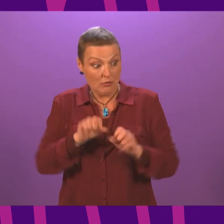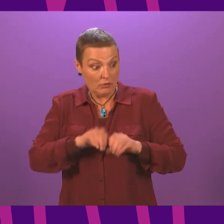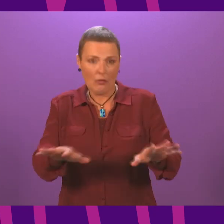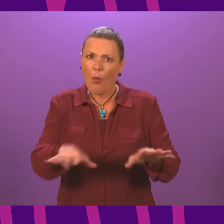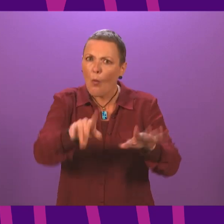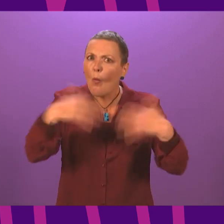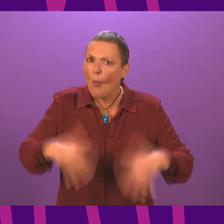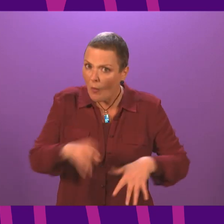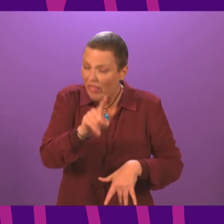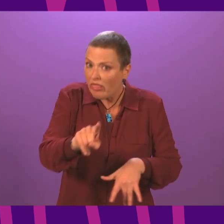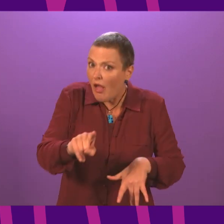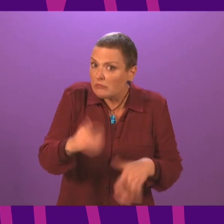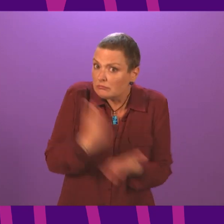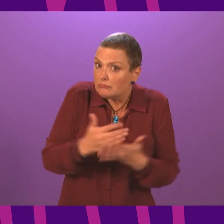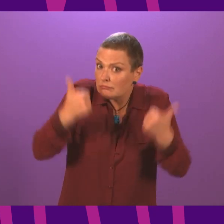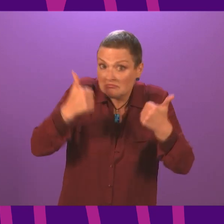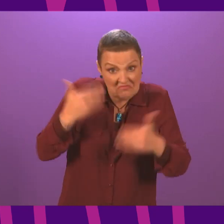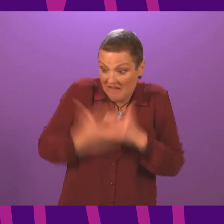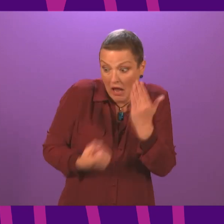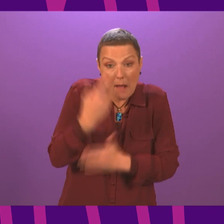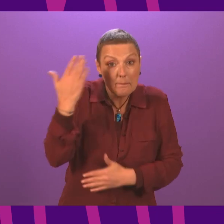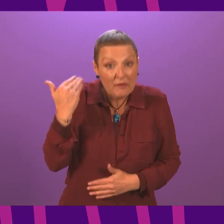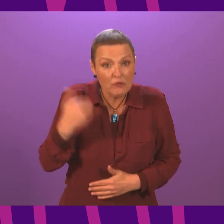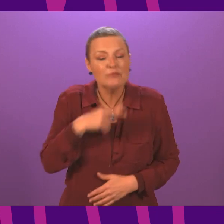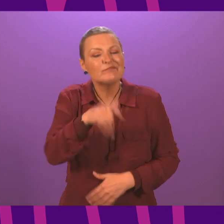My decisions to deliver child winter heating assistance and the job start payment were